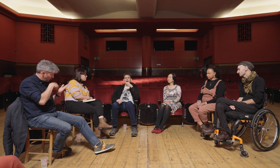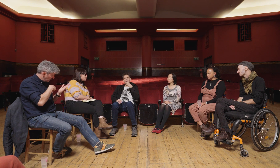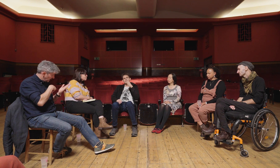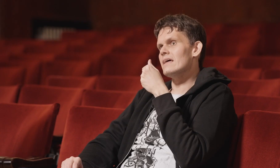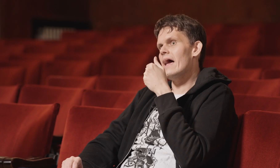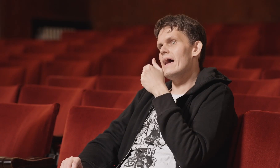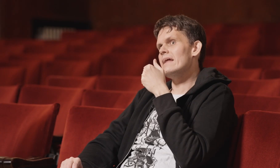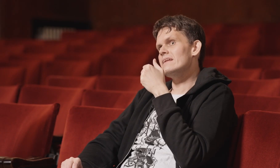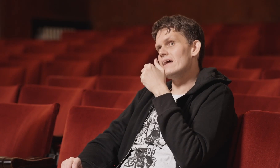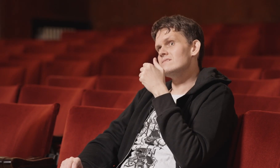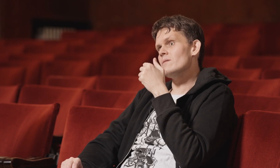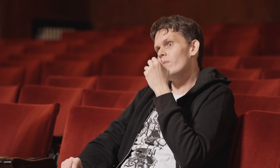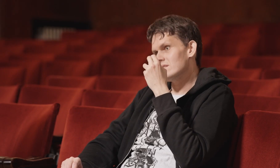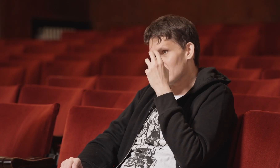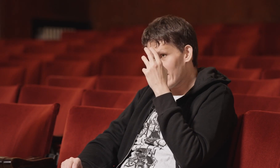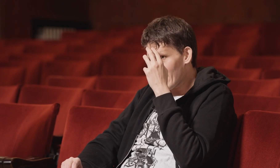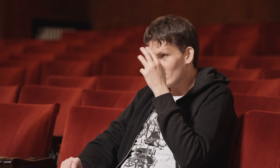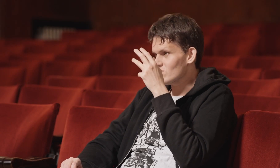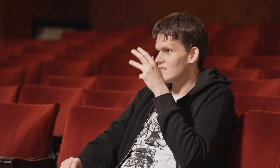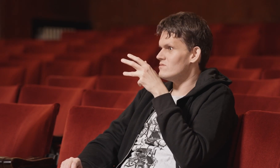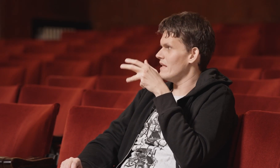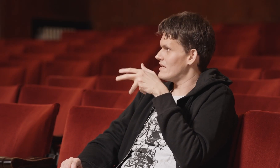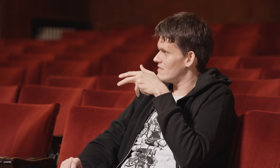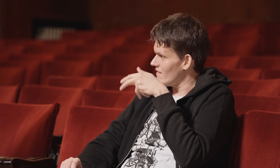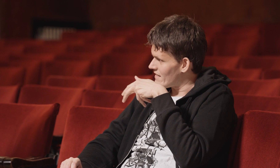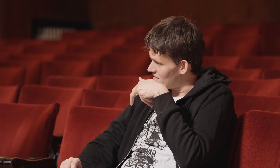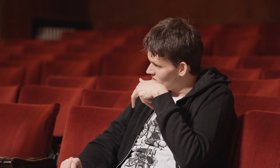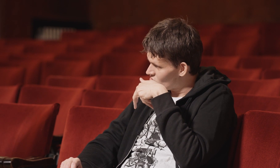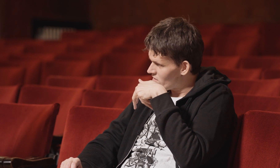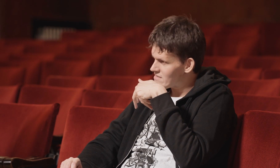and in some parts, I have to sound like a teacher